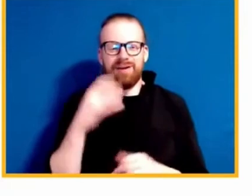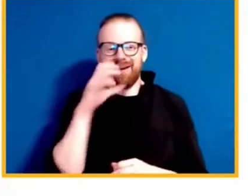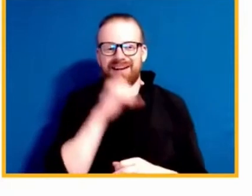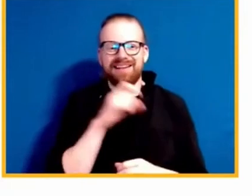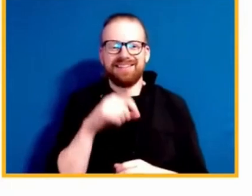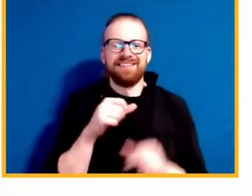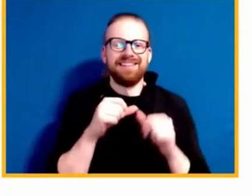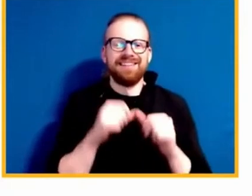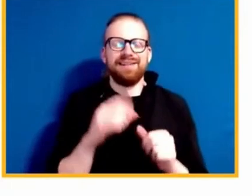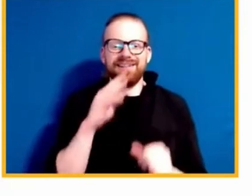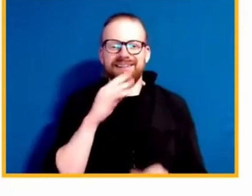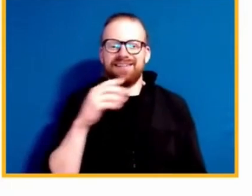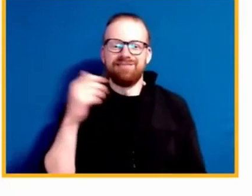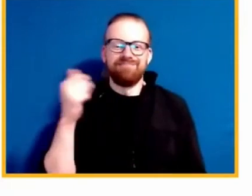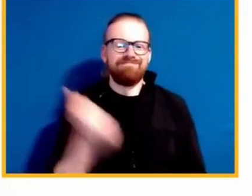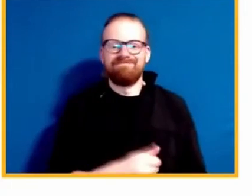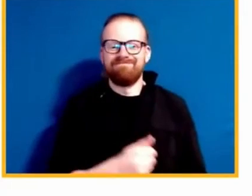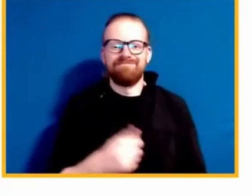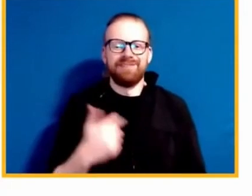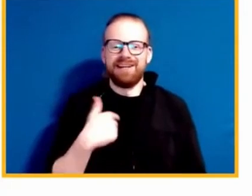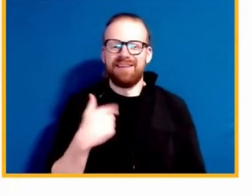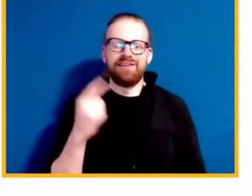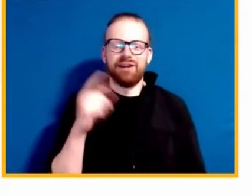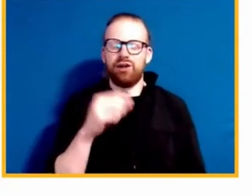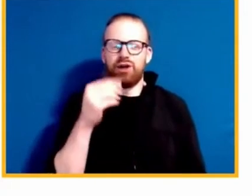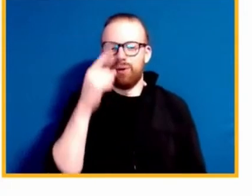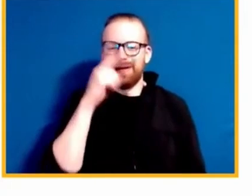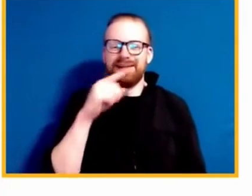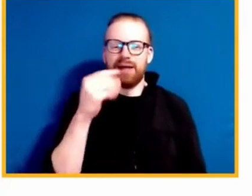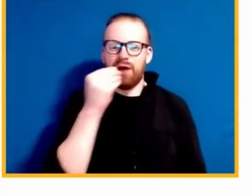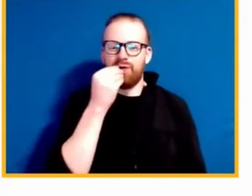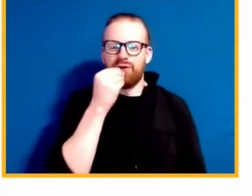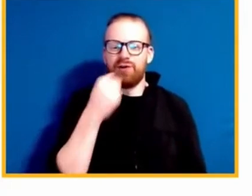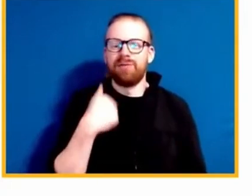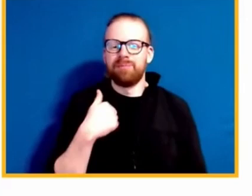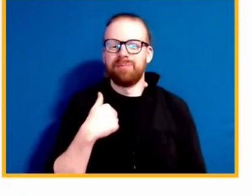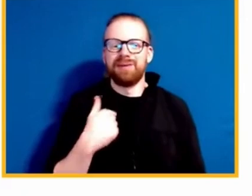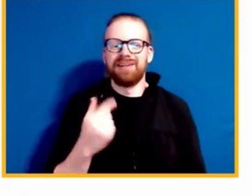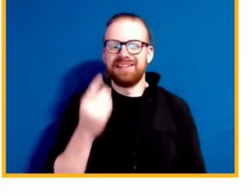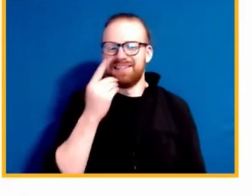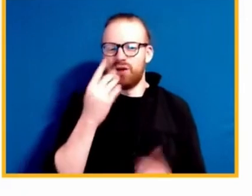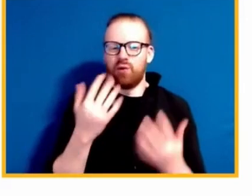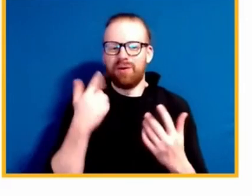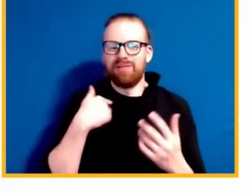keep talking. Drat! No Thai food for me anymore. But it's okay, because I've got dinner waiting for me afterwards.